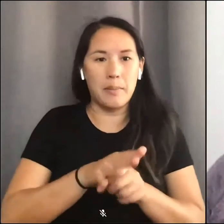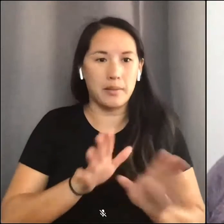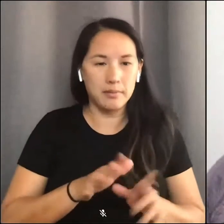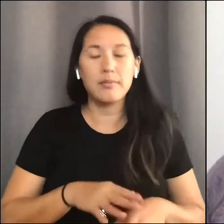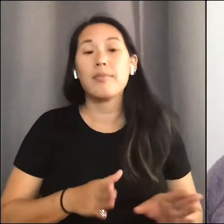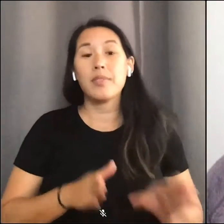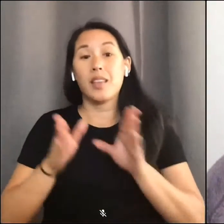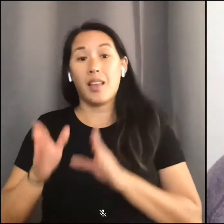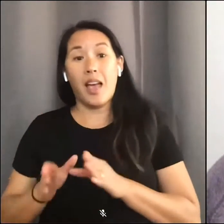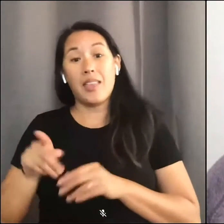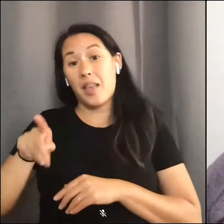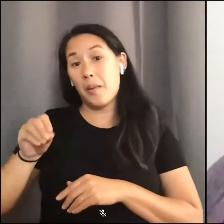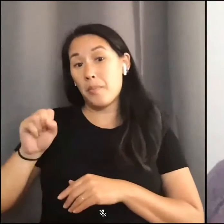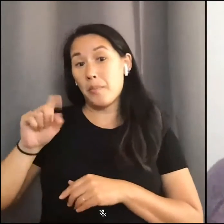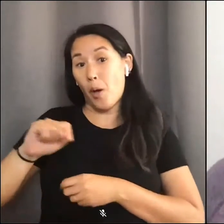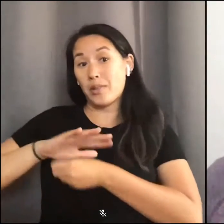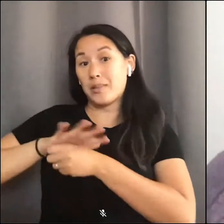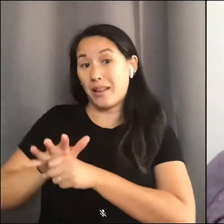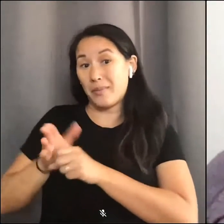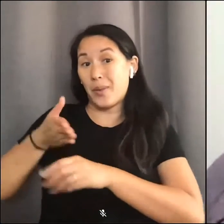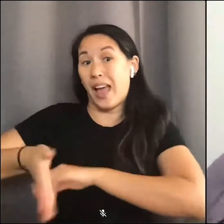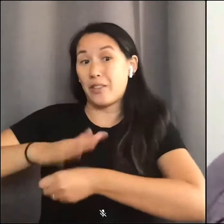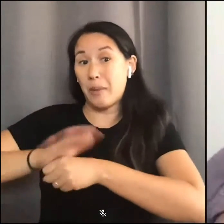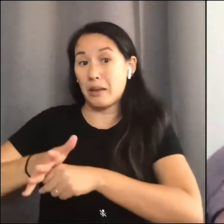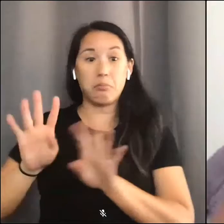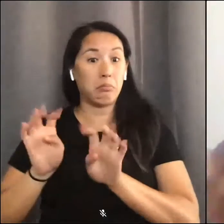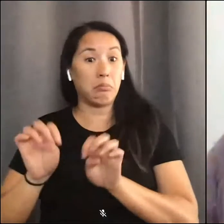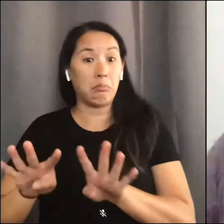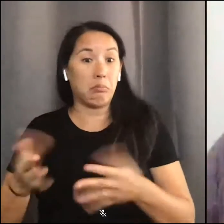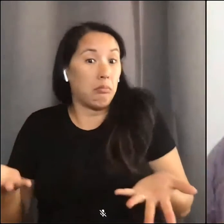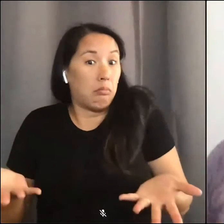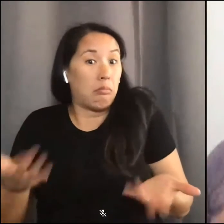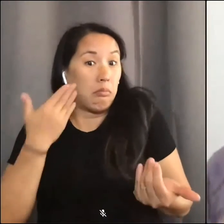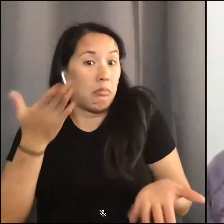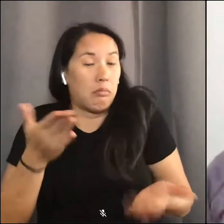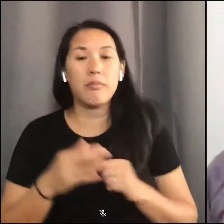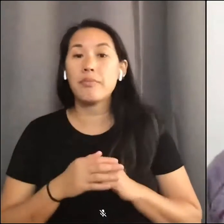ready to happen is we don't know i don't know i'm going to share some things that may be helpful